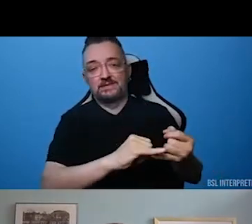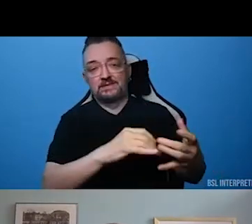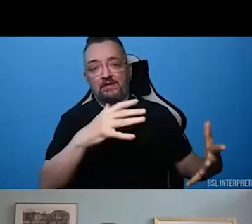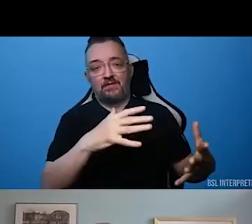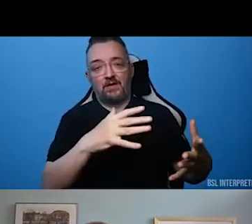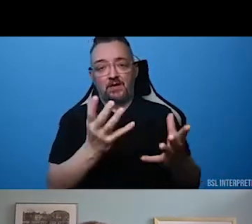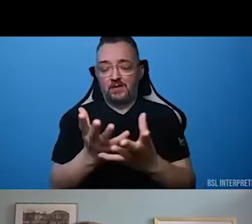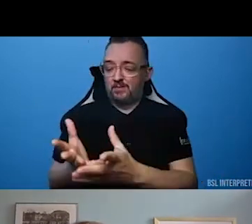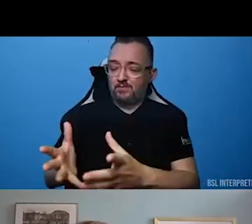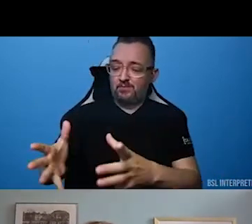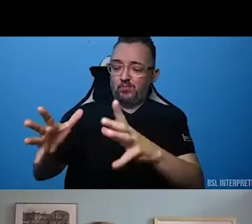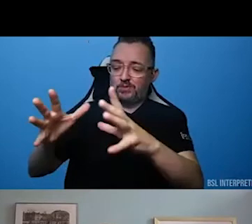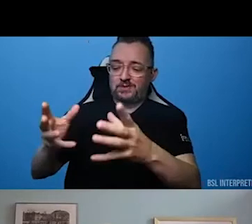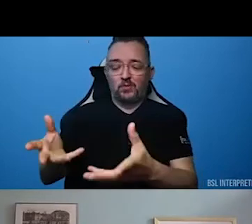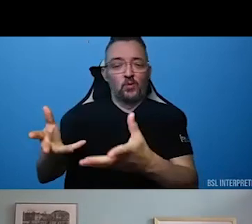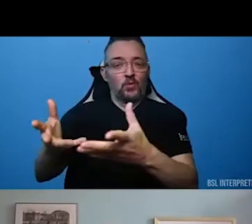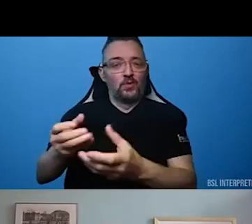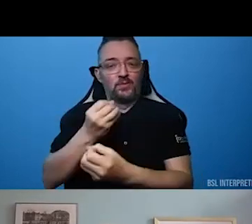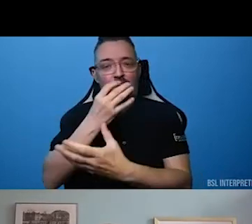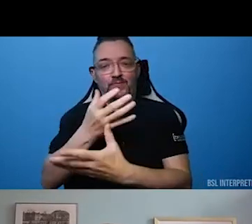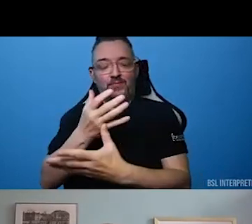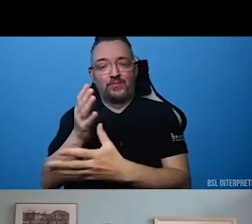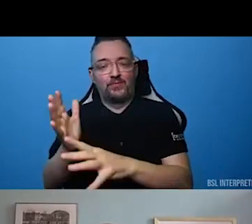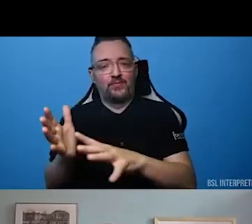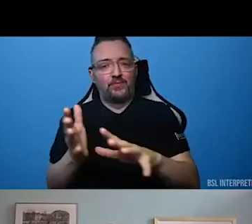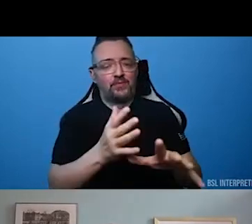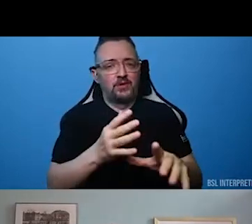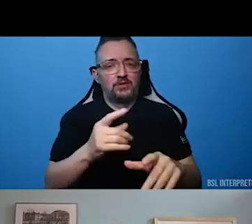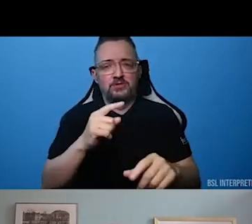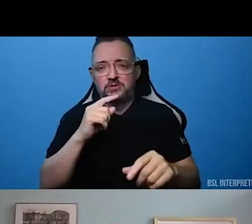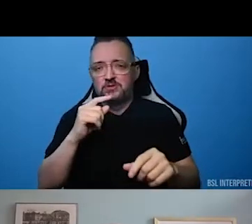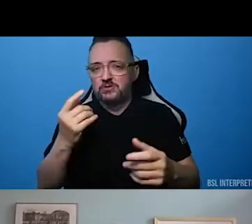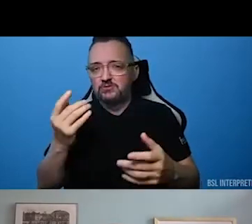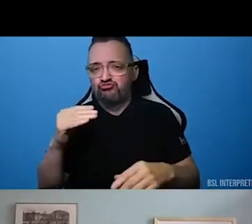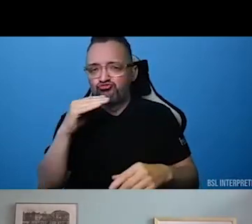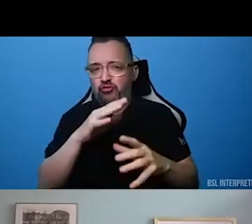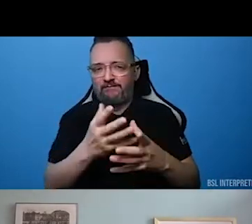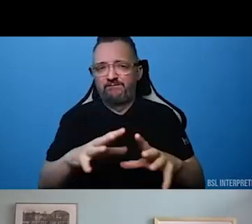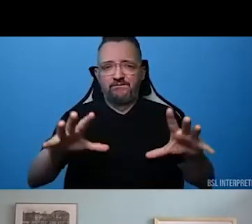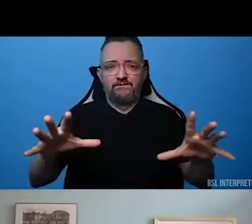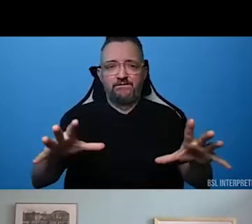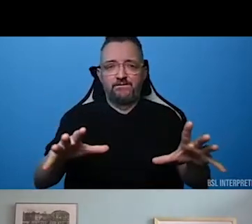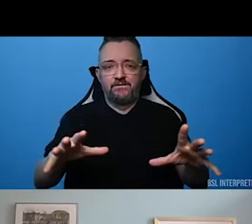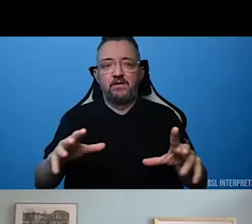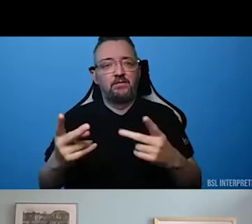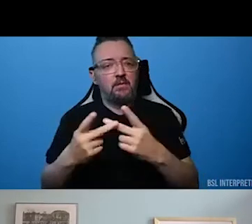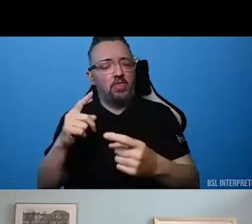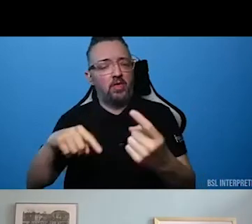and the dainty pottery to a rather rougher object from another case elsewhere in the gallery.